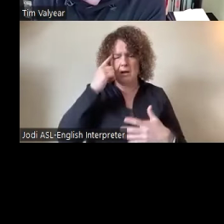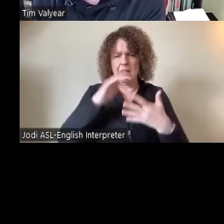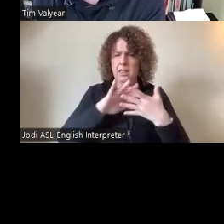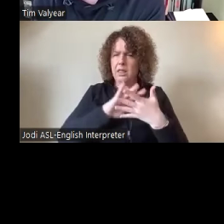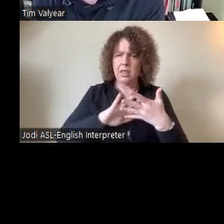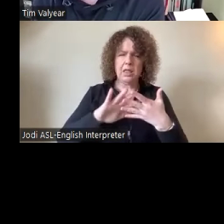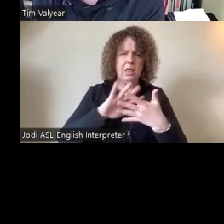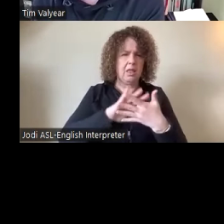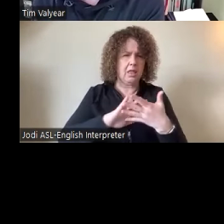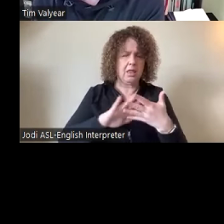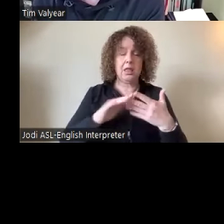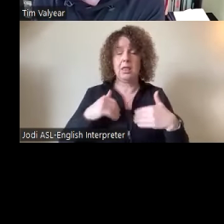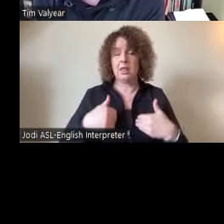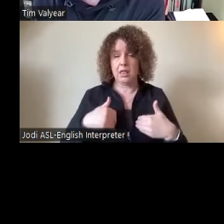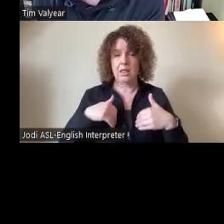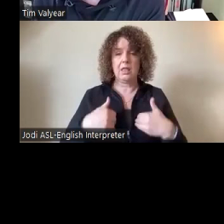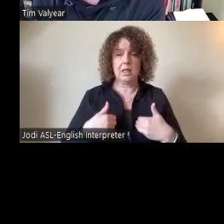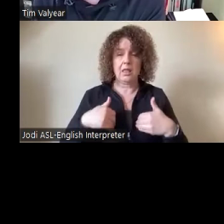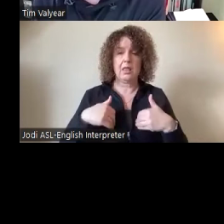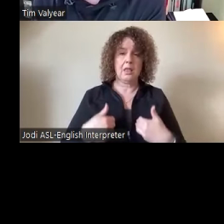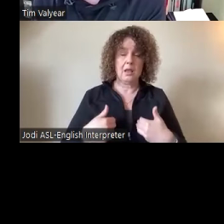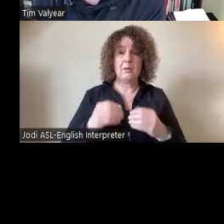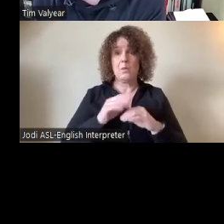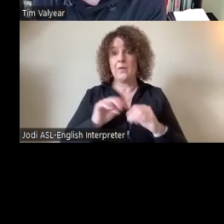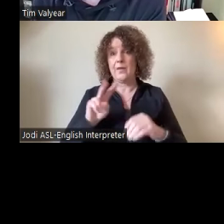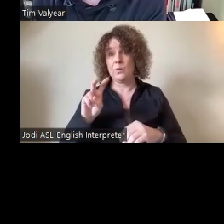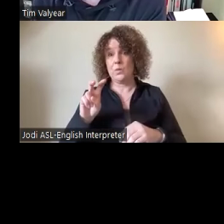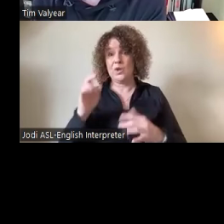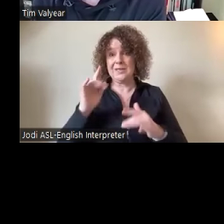The three most common long- term effects, shortness of